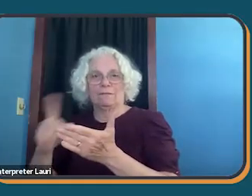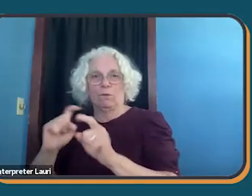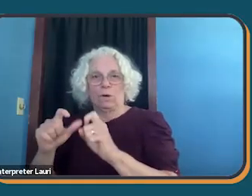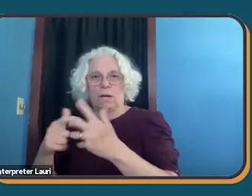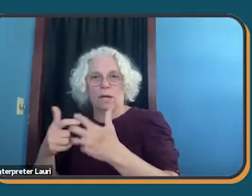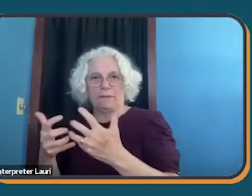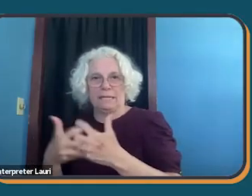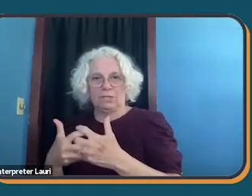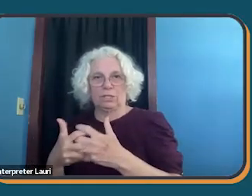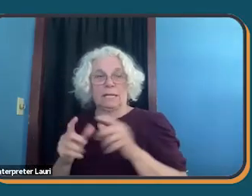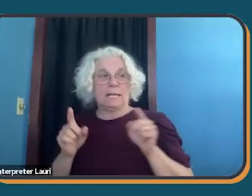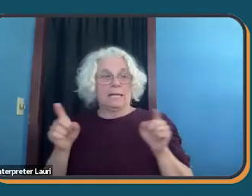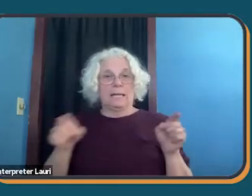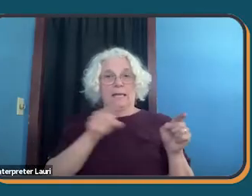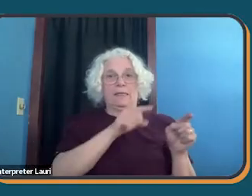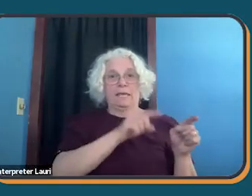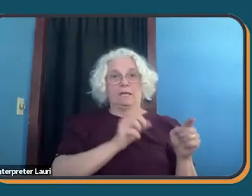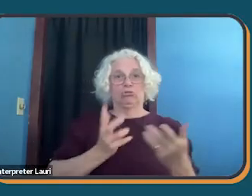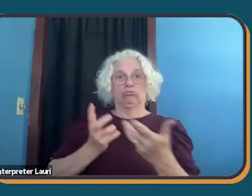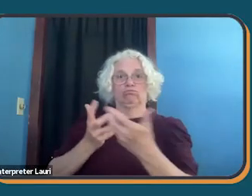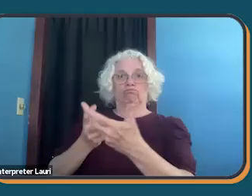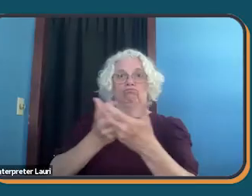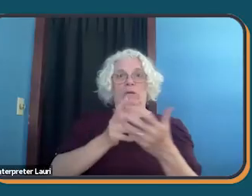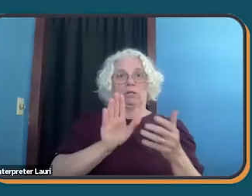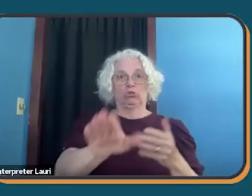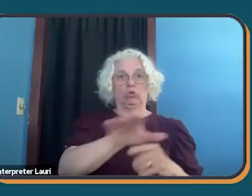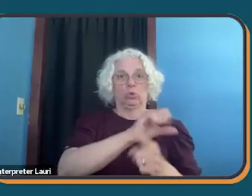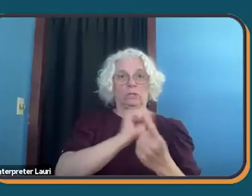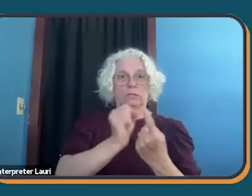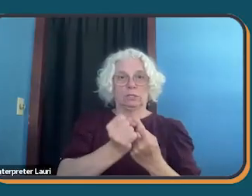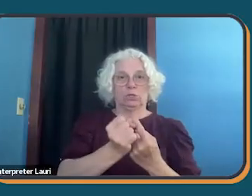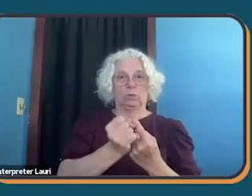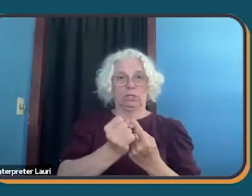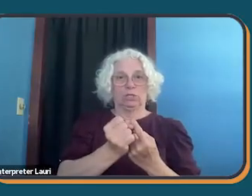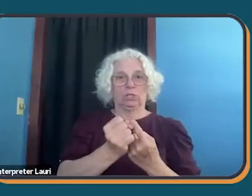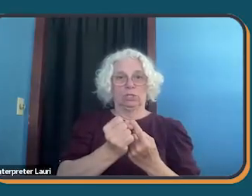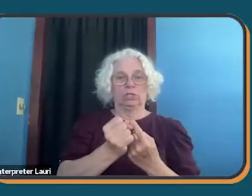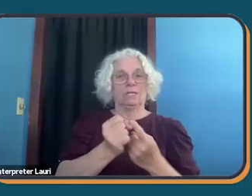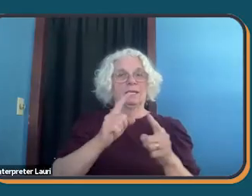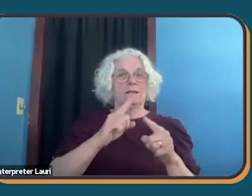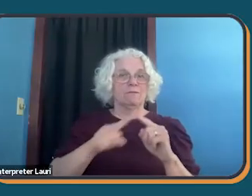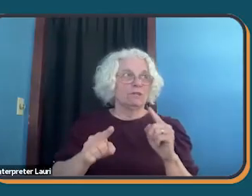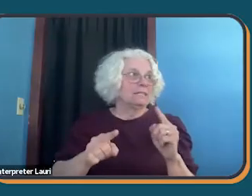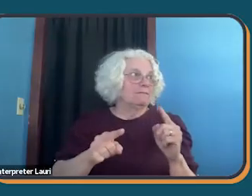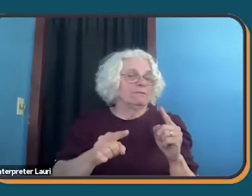These resources are designed to be adaptable for a variety of different practice types and sizes